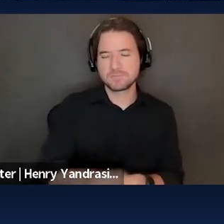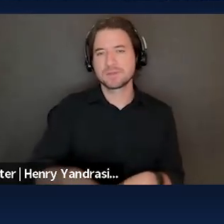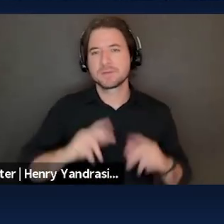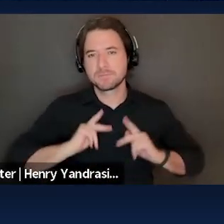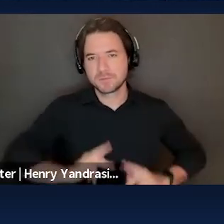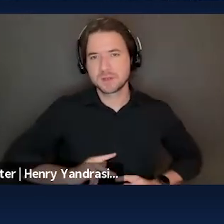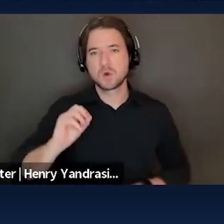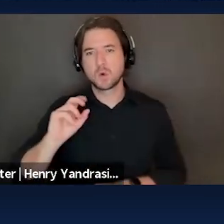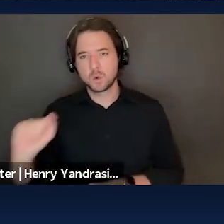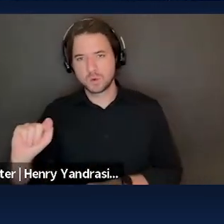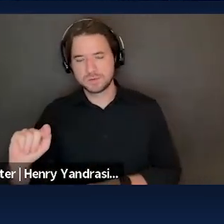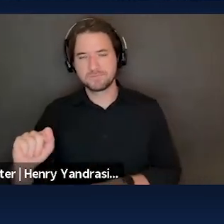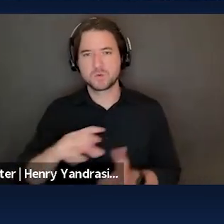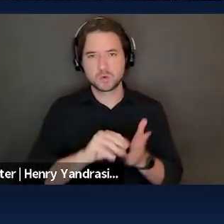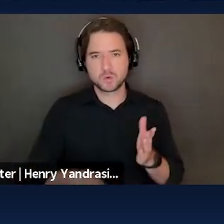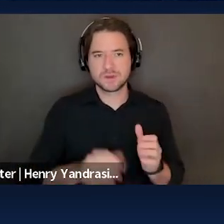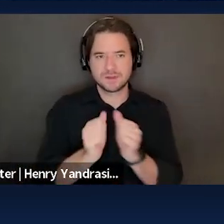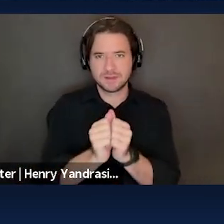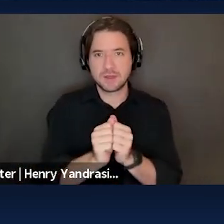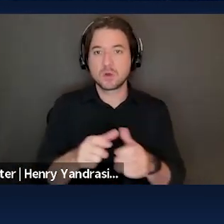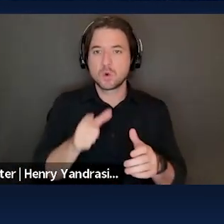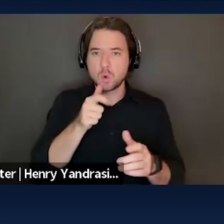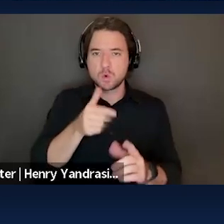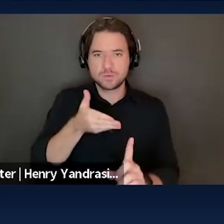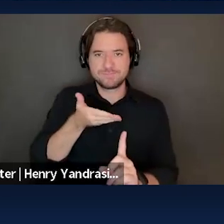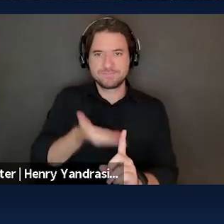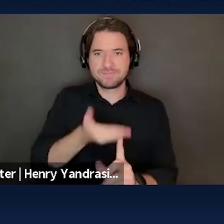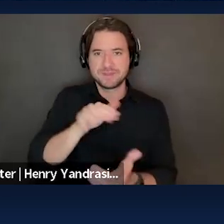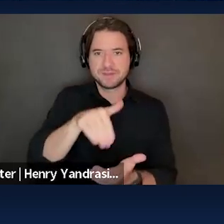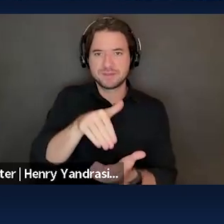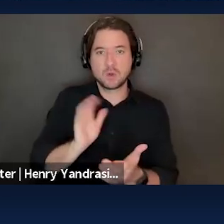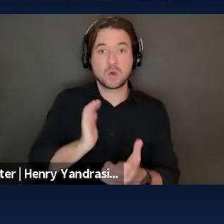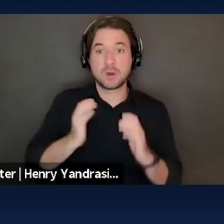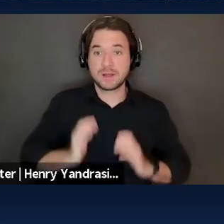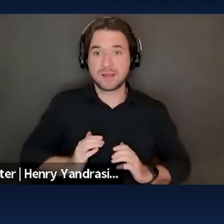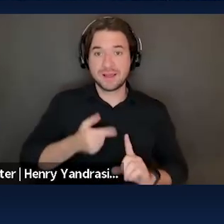in the center is our client. The client is the educator and the teacher of our students.